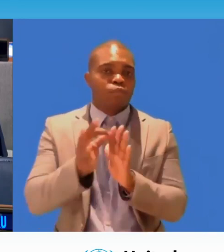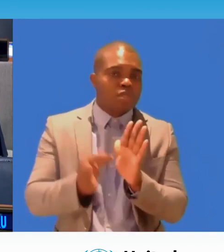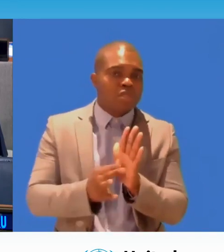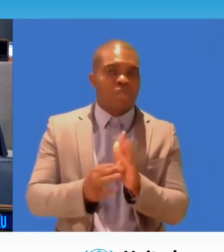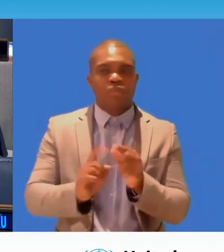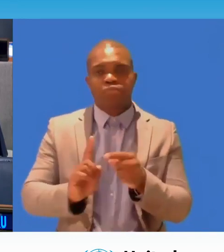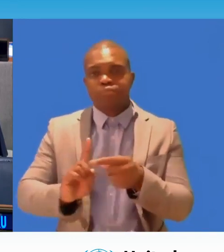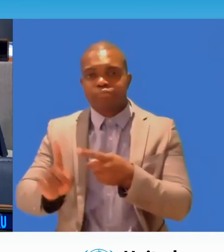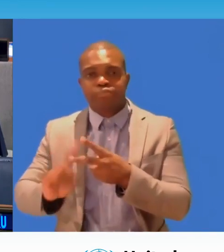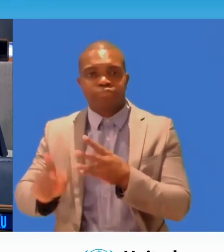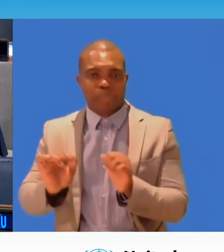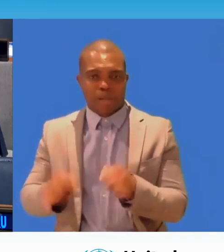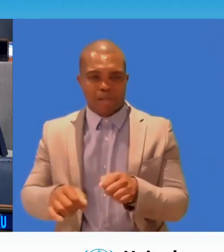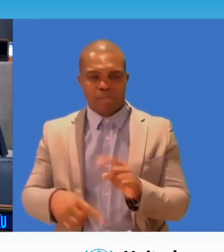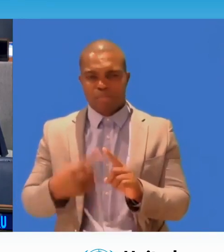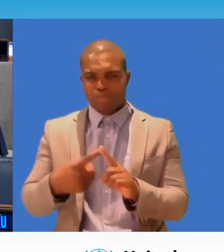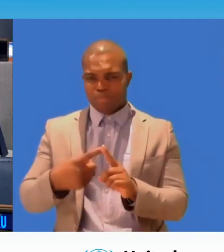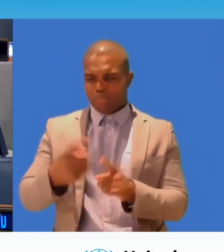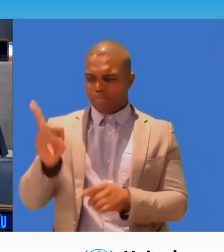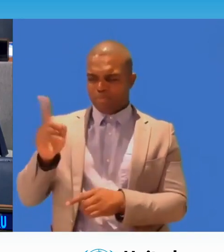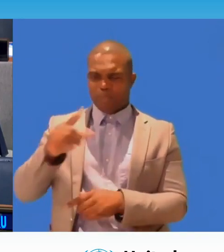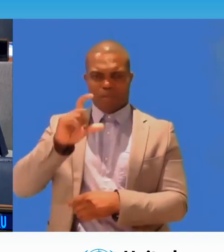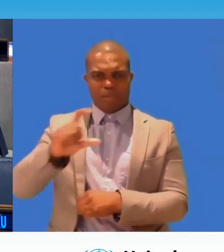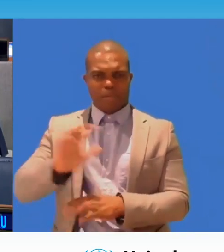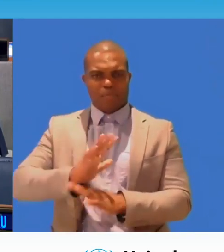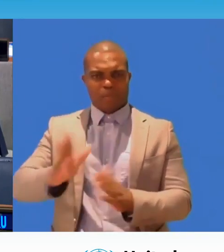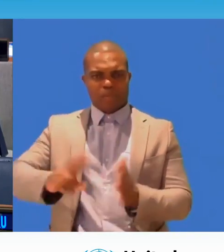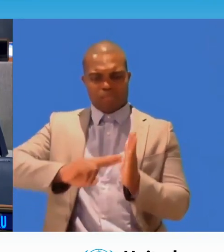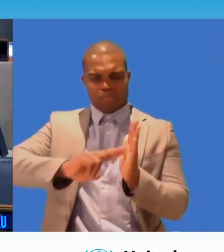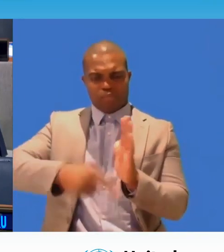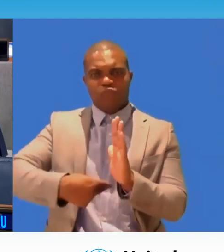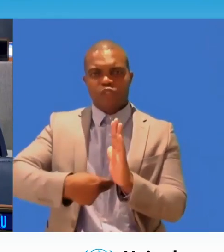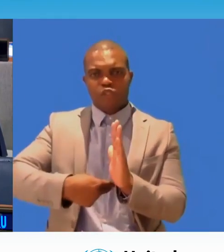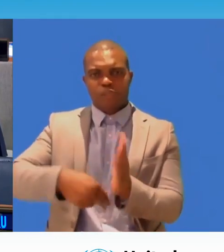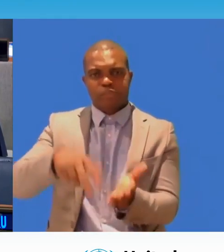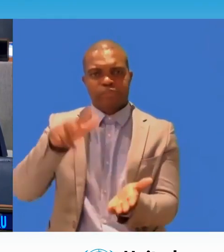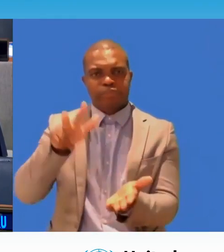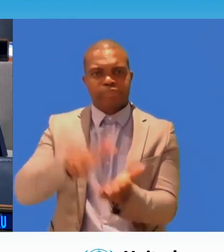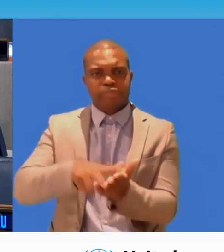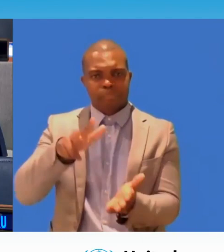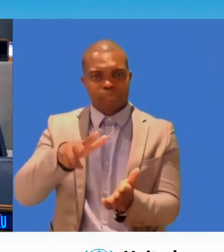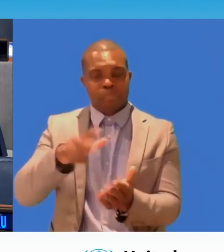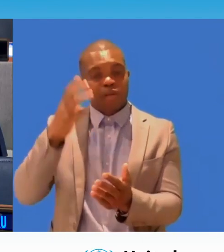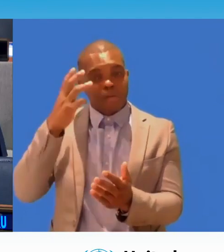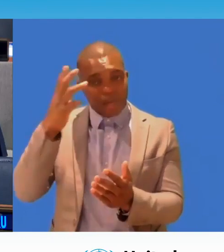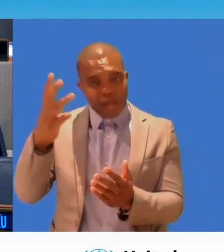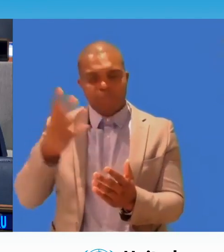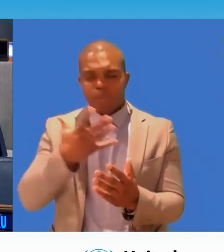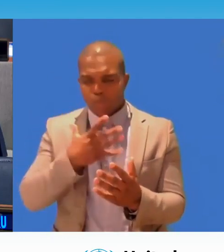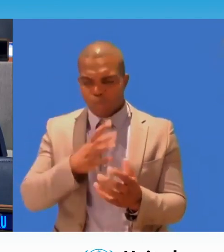taken transformative measures through different laws policies and schemes to ensure a dignified